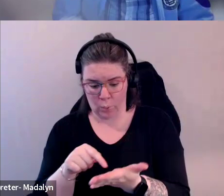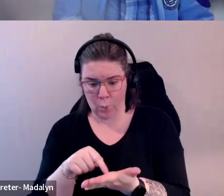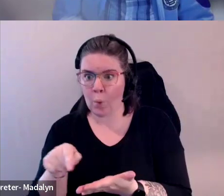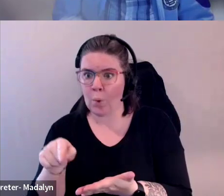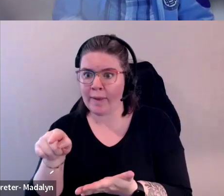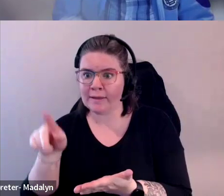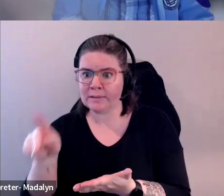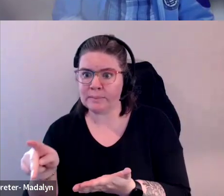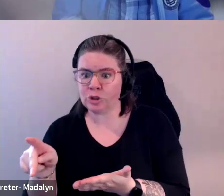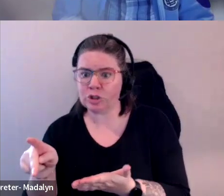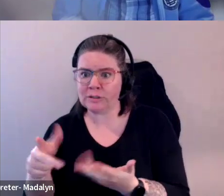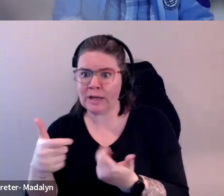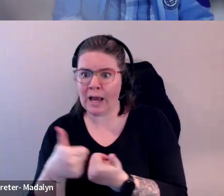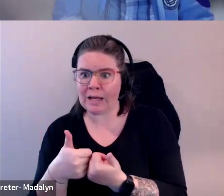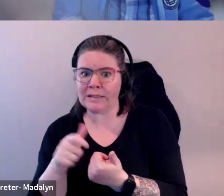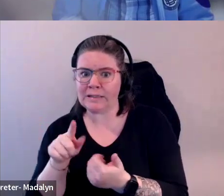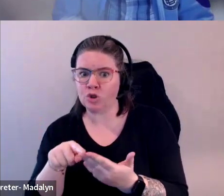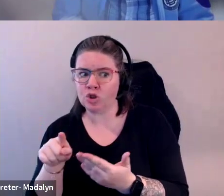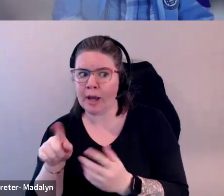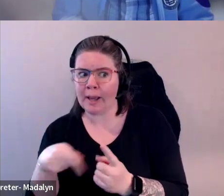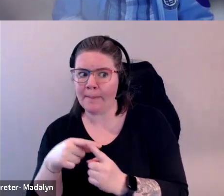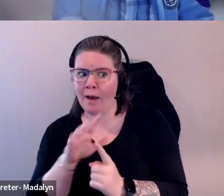Tom Olin: Nate. Nate. Tom Olin: Thank you.